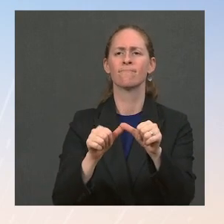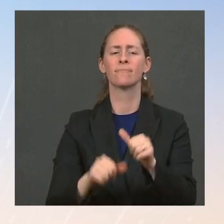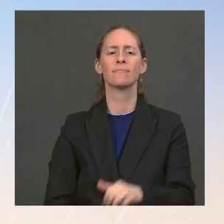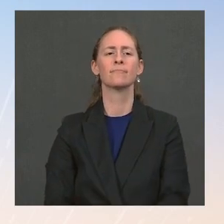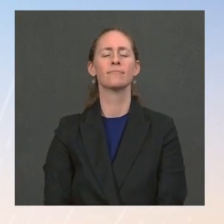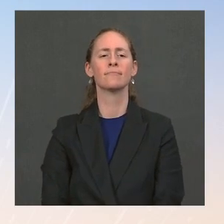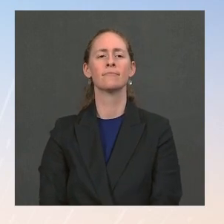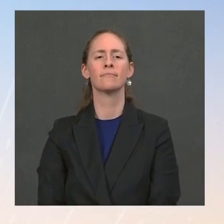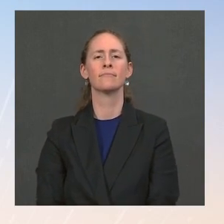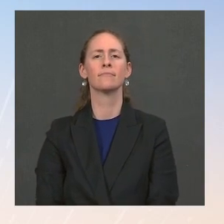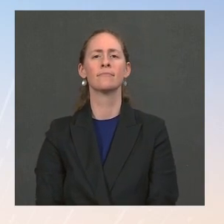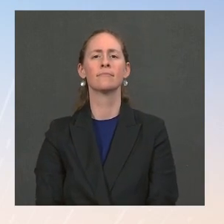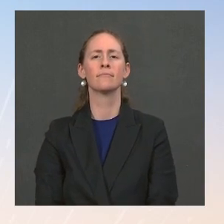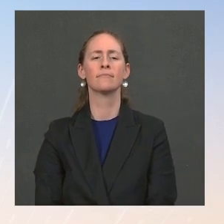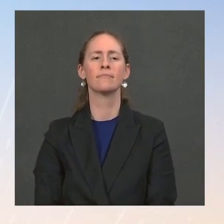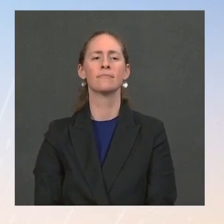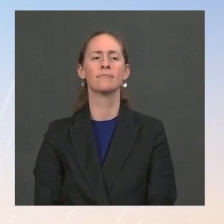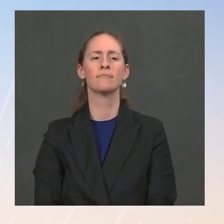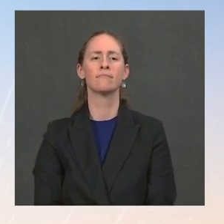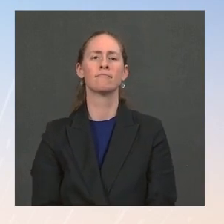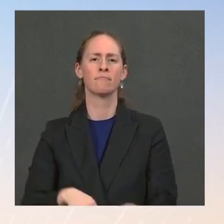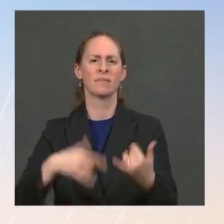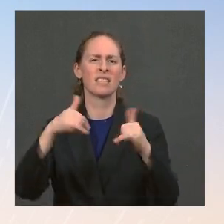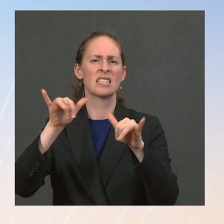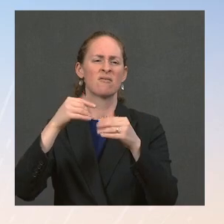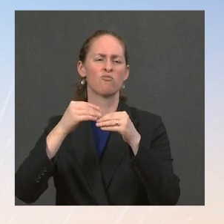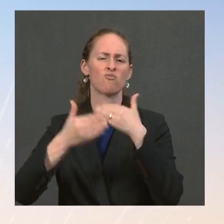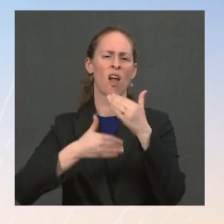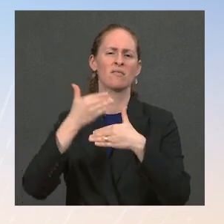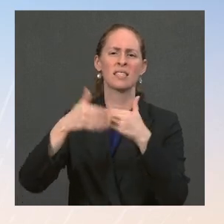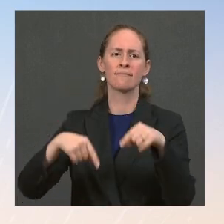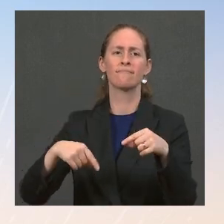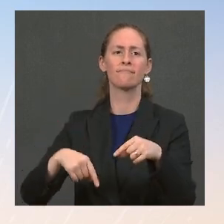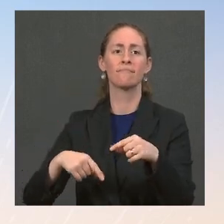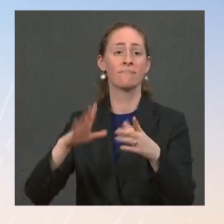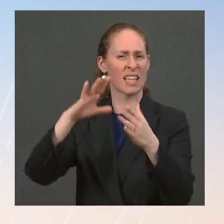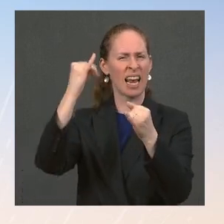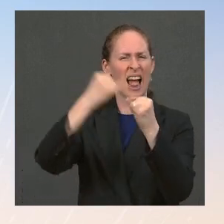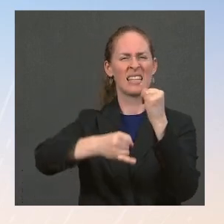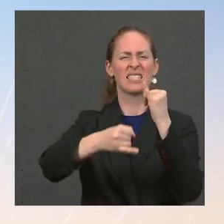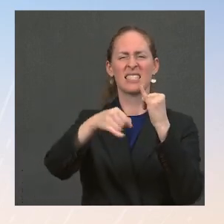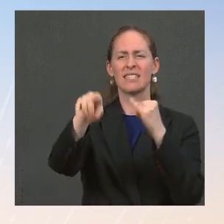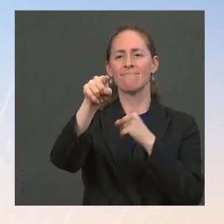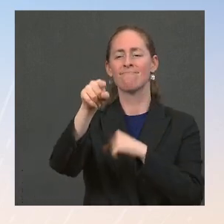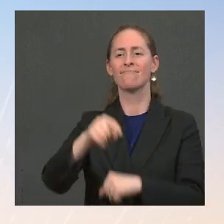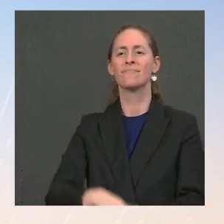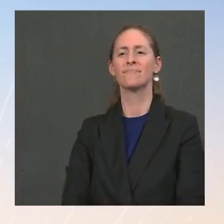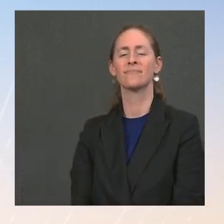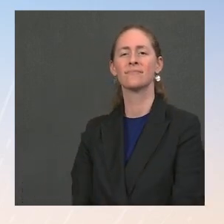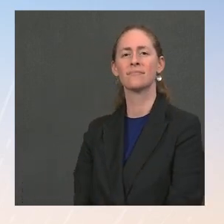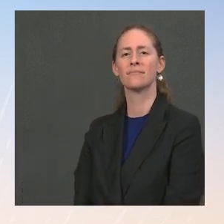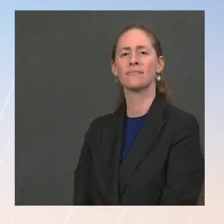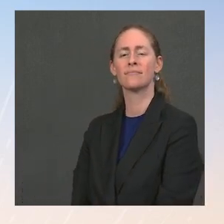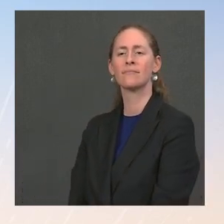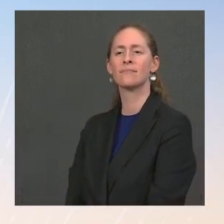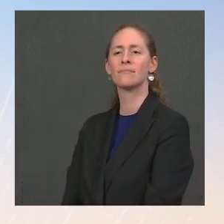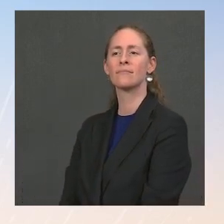That's something that there's ongoing work on, as we speak. I -- I think is going to be the last one. The Press: I wanted to ask about the COVID-19 vaccine rule that OSHA is working on.